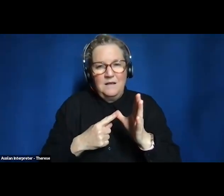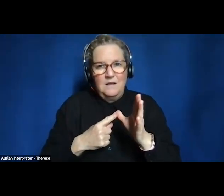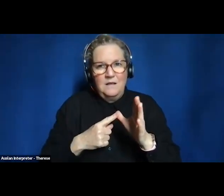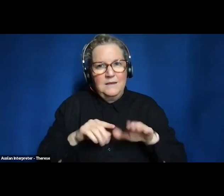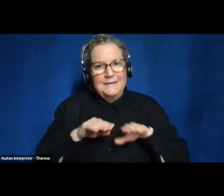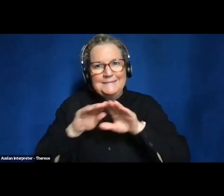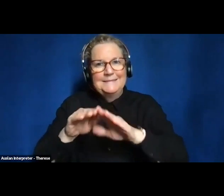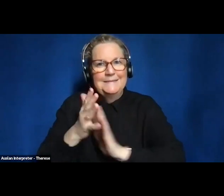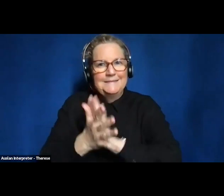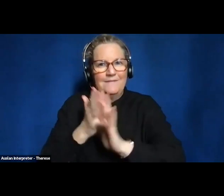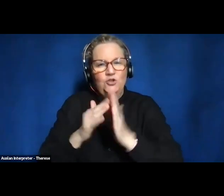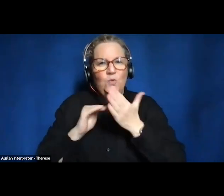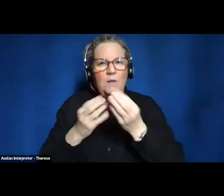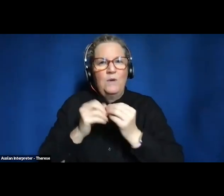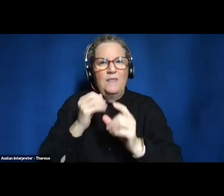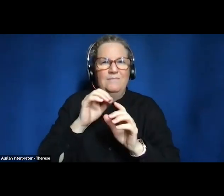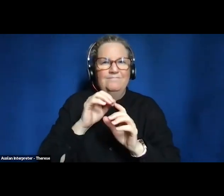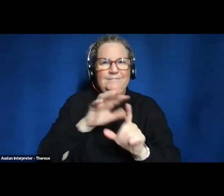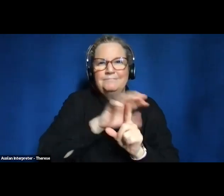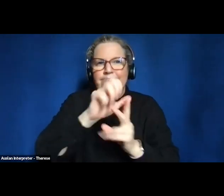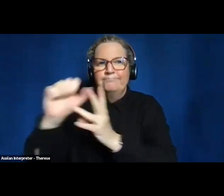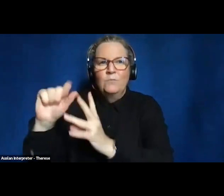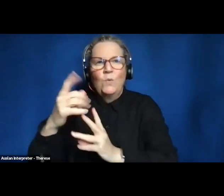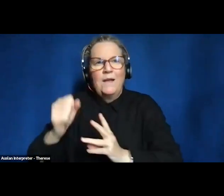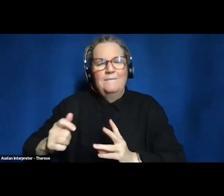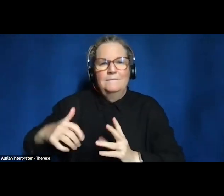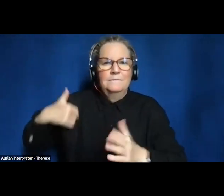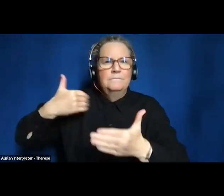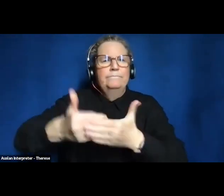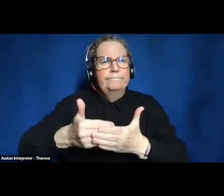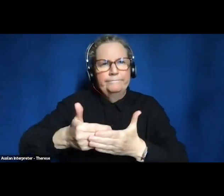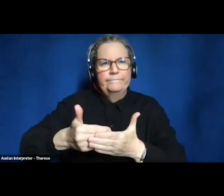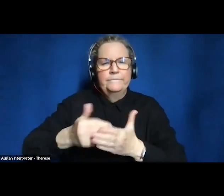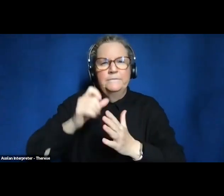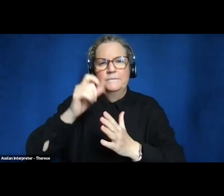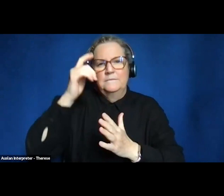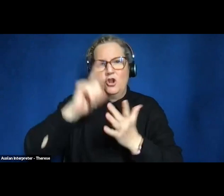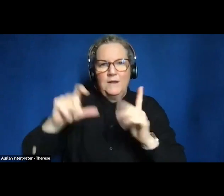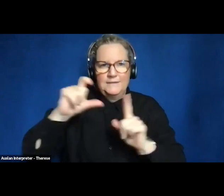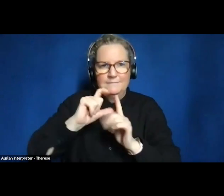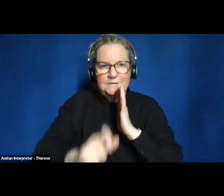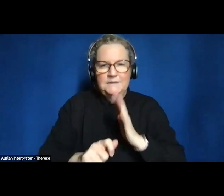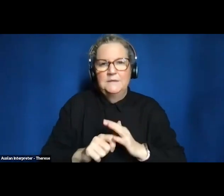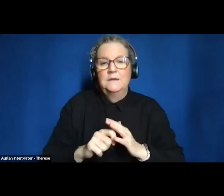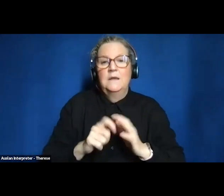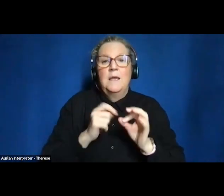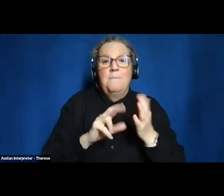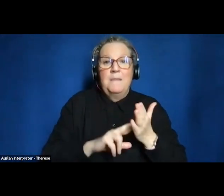to assist with identifying those who have lifelong intellectual disability. So as Ben was saying, what we really see